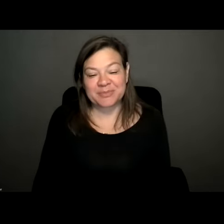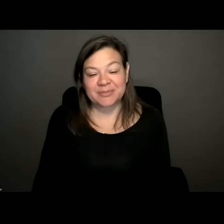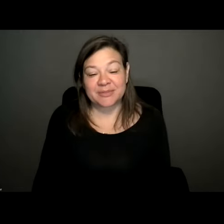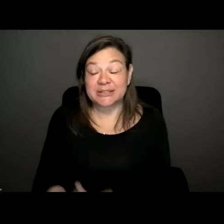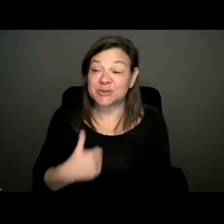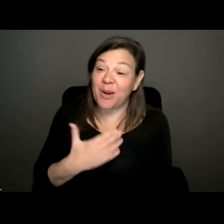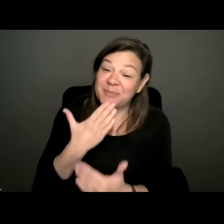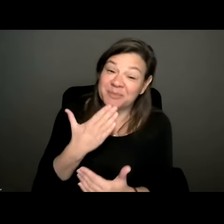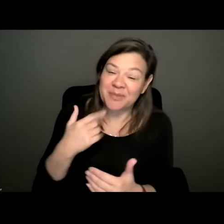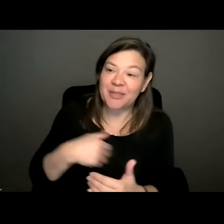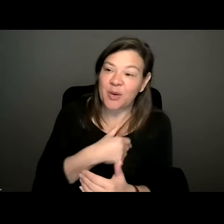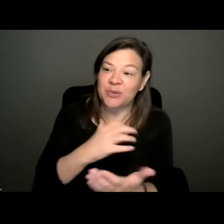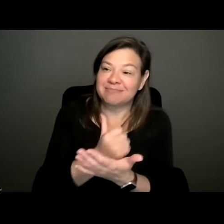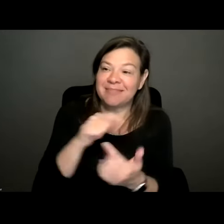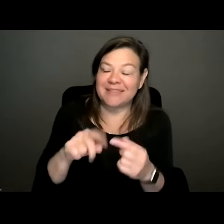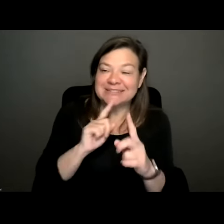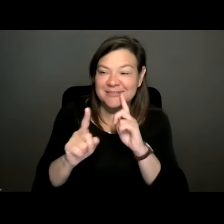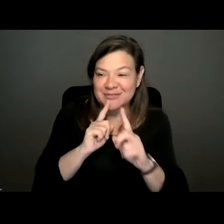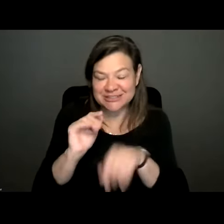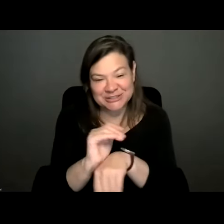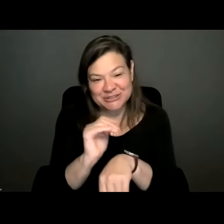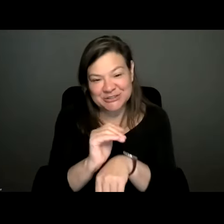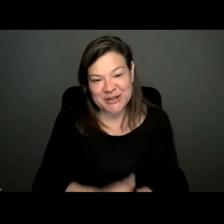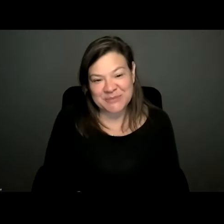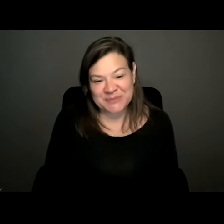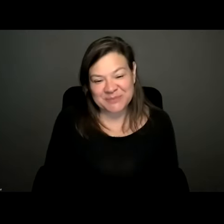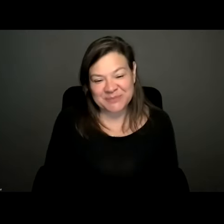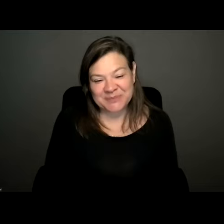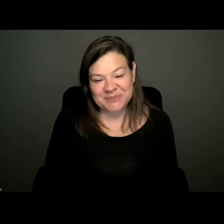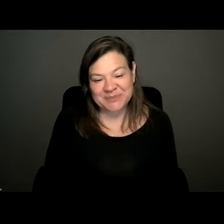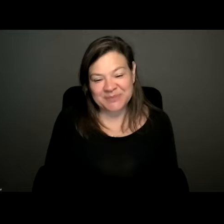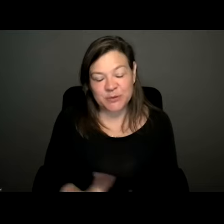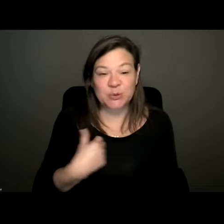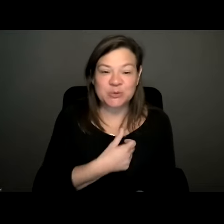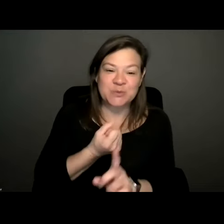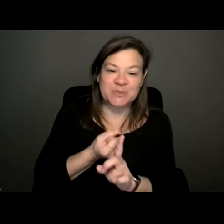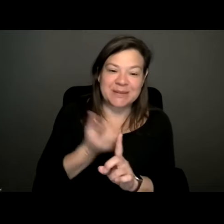that we could have this conversation tonight to expand that knowledge.